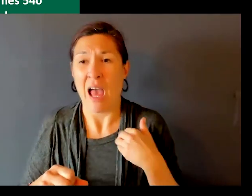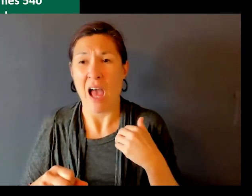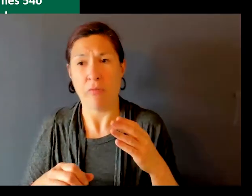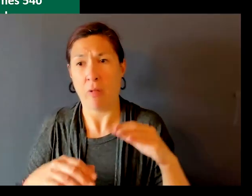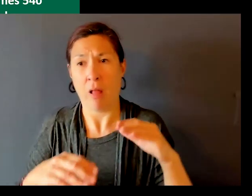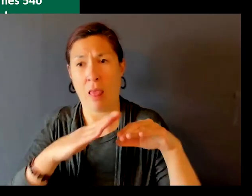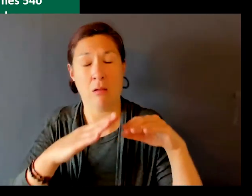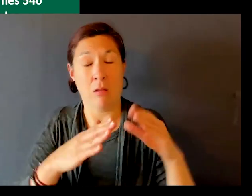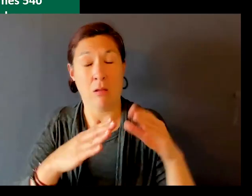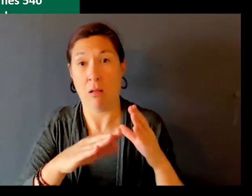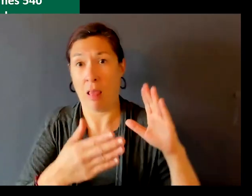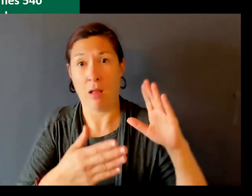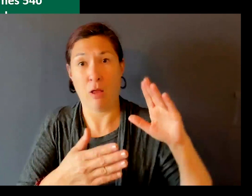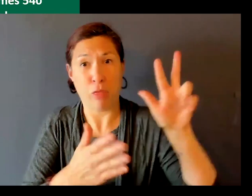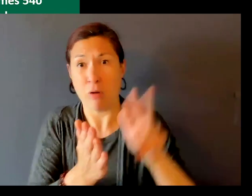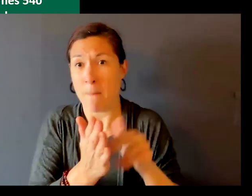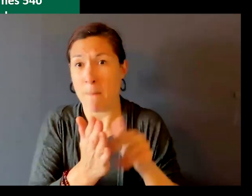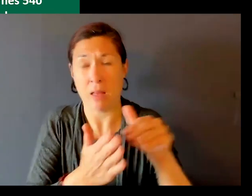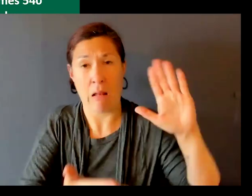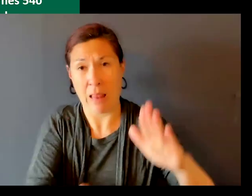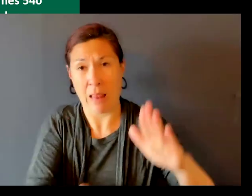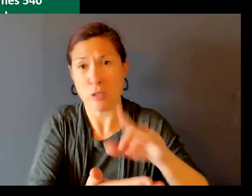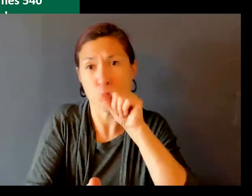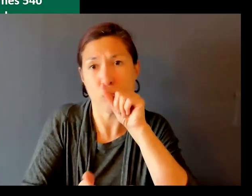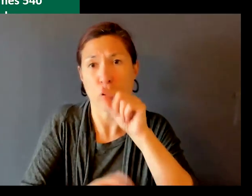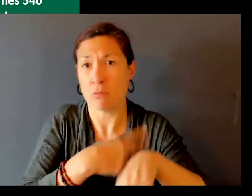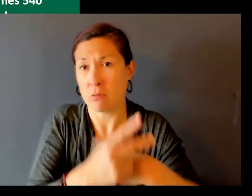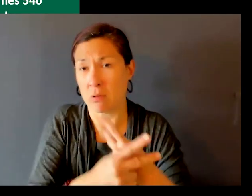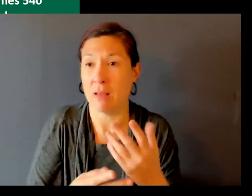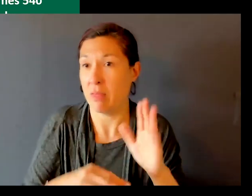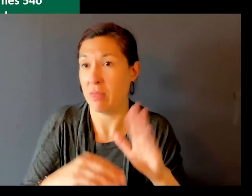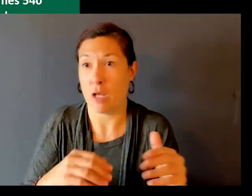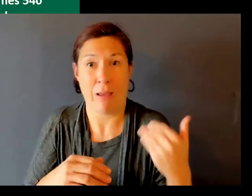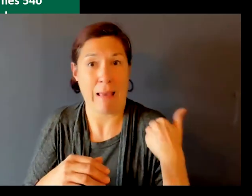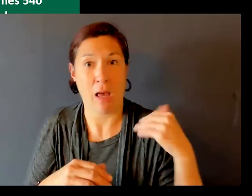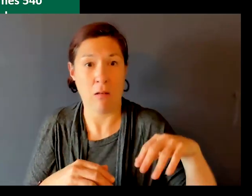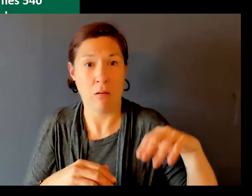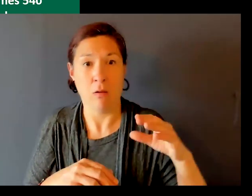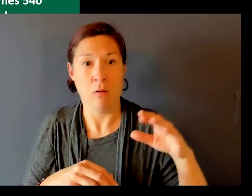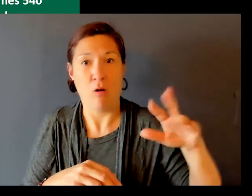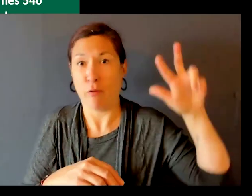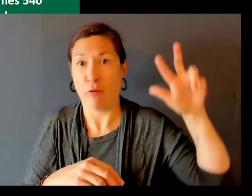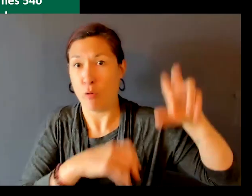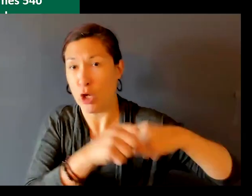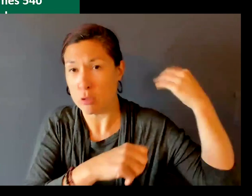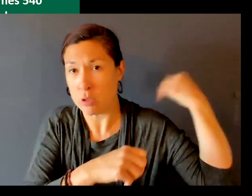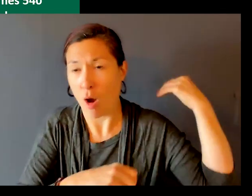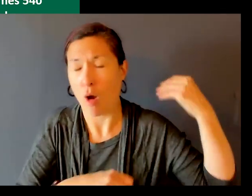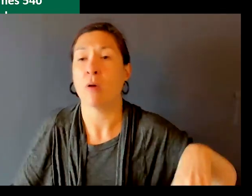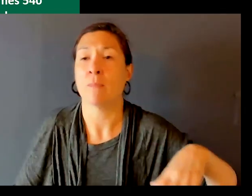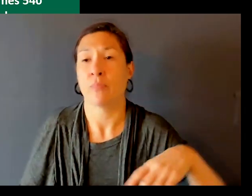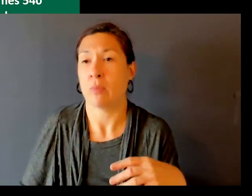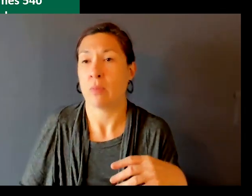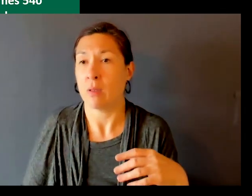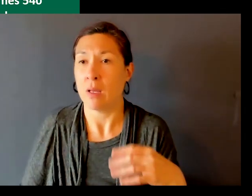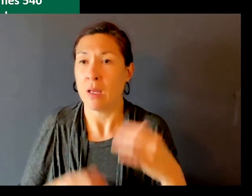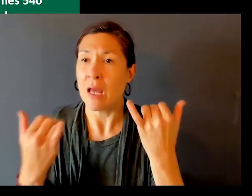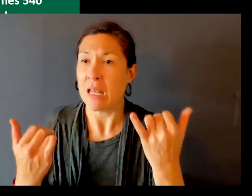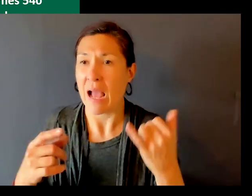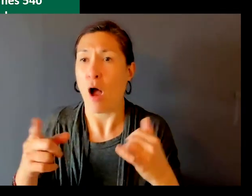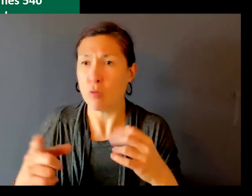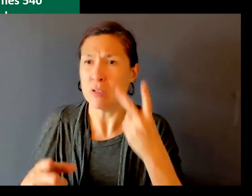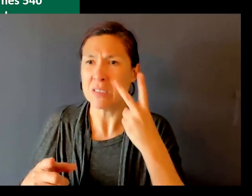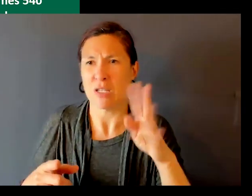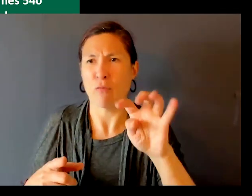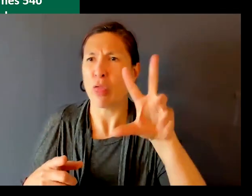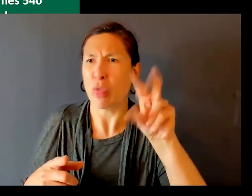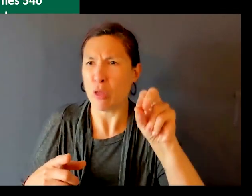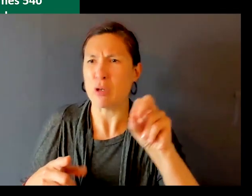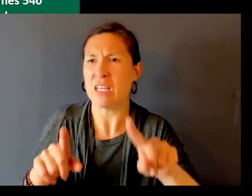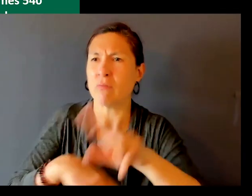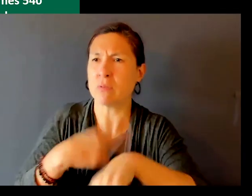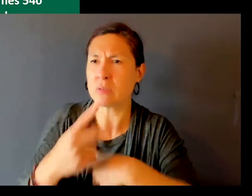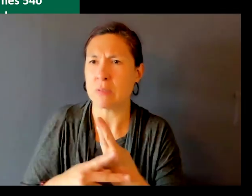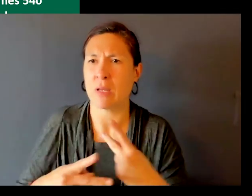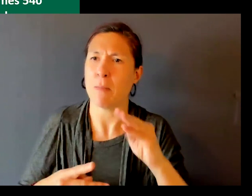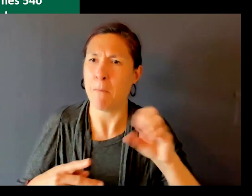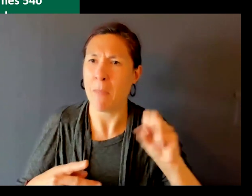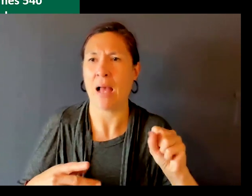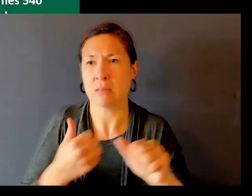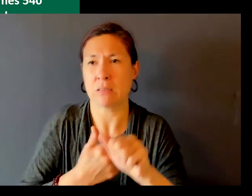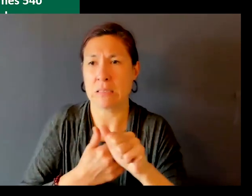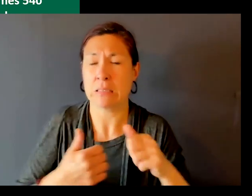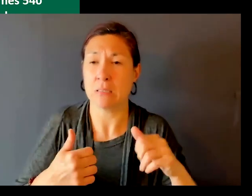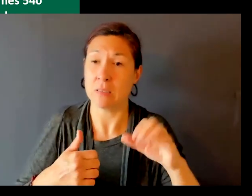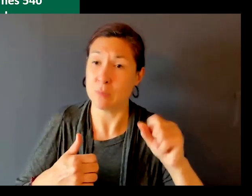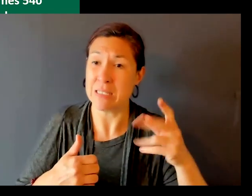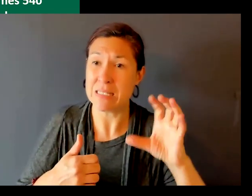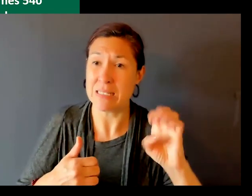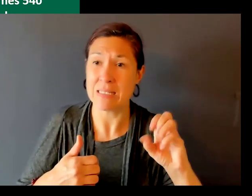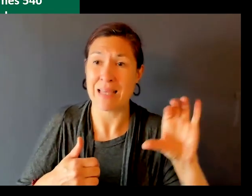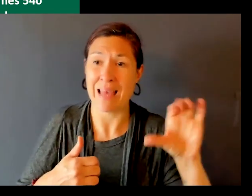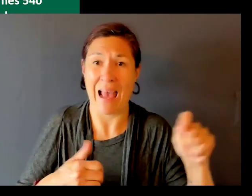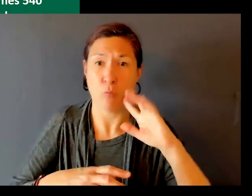This brings us to today's listening session. And I want to reiterate, again, you can have an impact in shaping these goals and themes. We look forward to incorporating feedback, continued engagement and analysis, and anticipate a report to the Governor this fall. The release of the report will kickoff our statewide on-going biodiversity initiative that will be grounded in that healthy biodiversity helps us all. Be it in the cities or forests, and we all have a role to play.